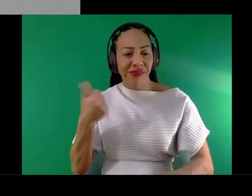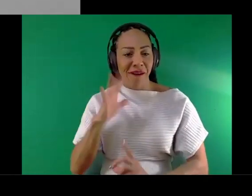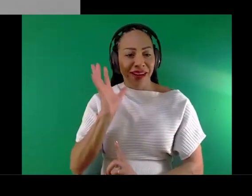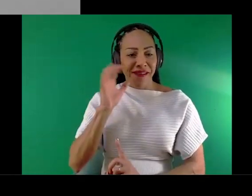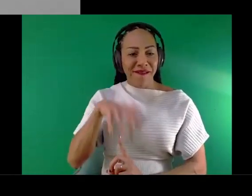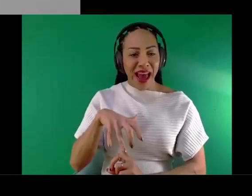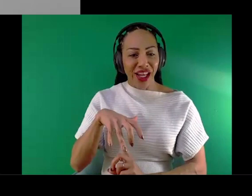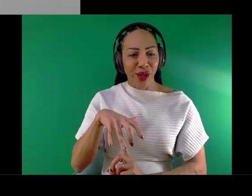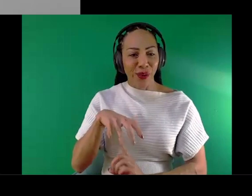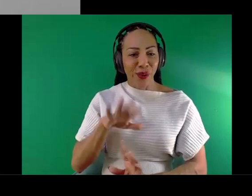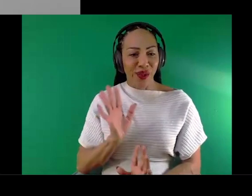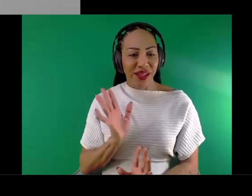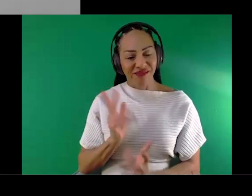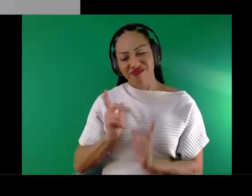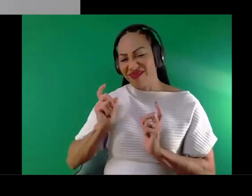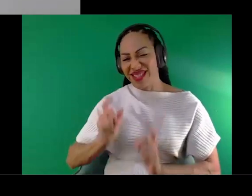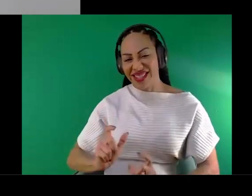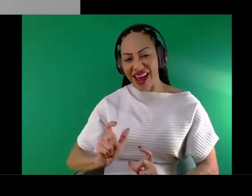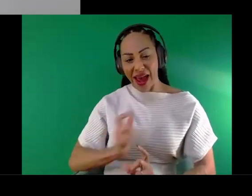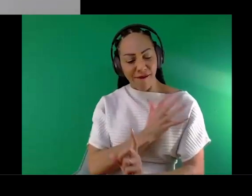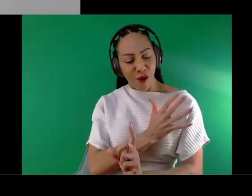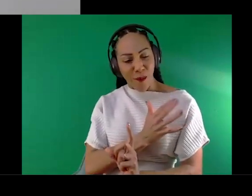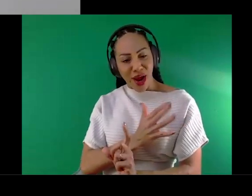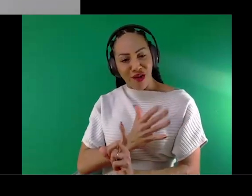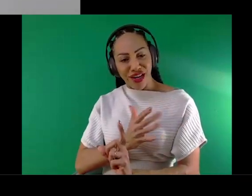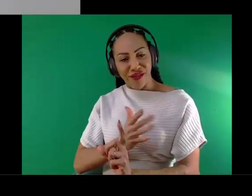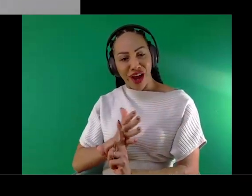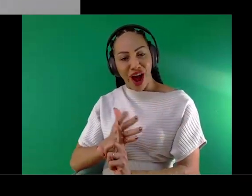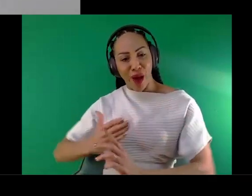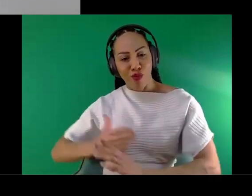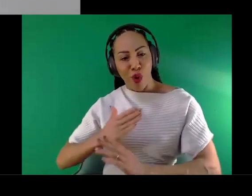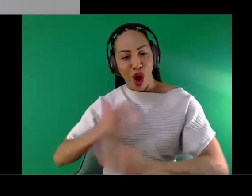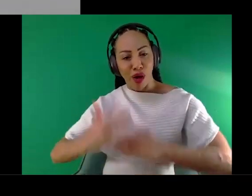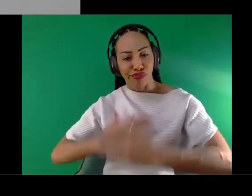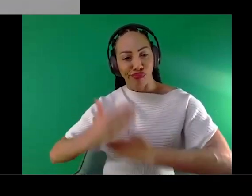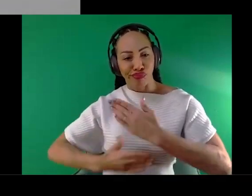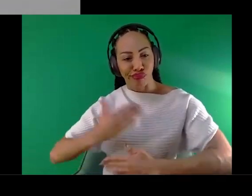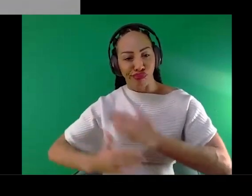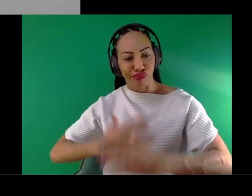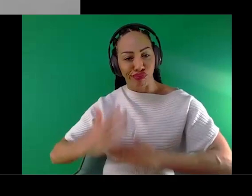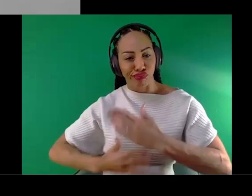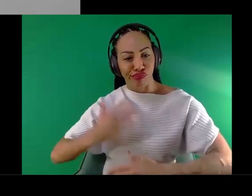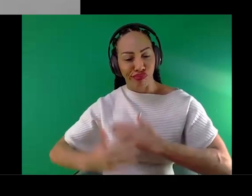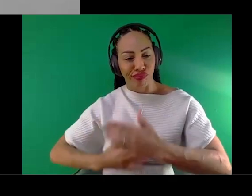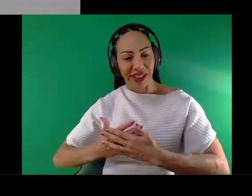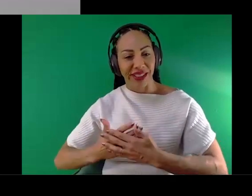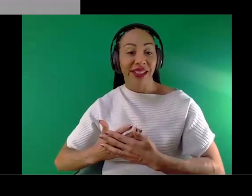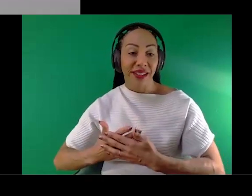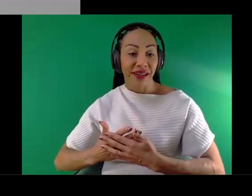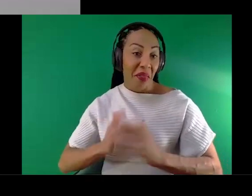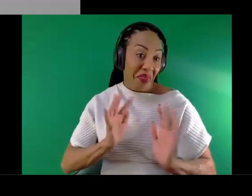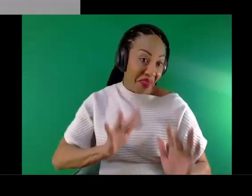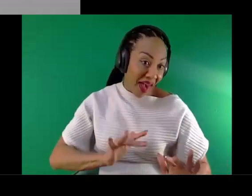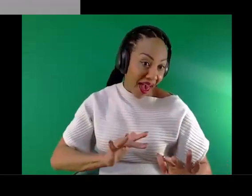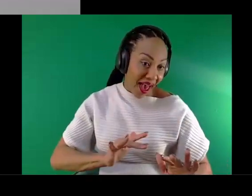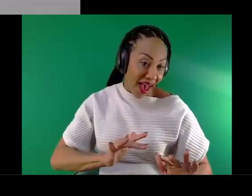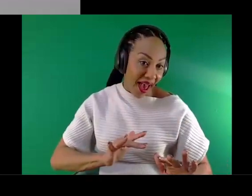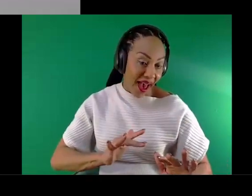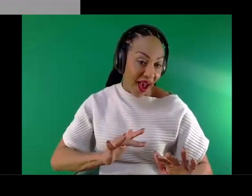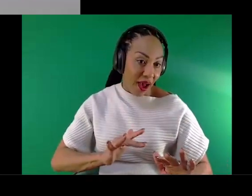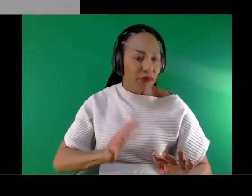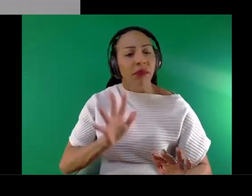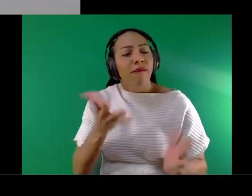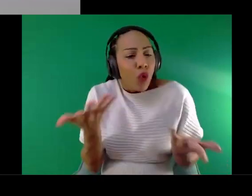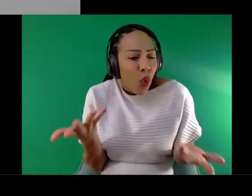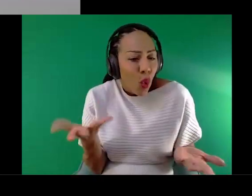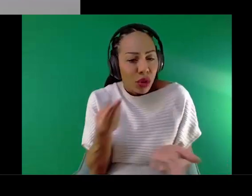to stay for a certain period of time um that and the costs are covered and artists can so